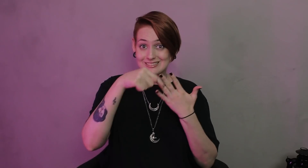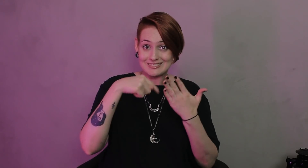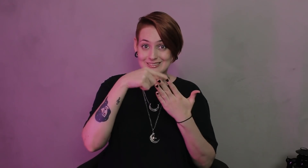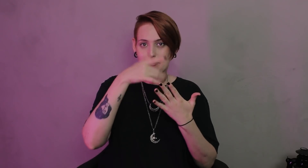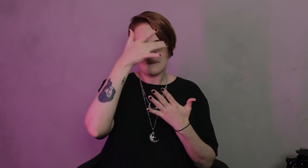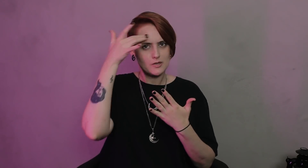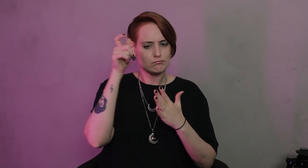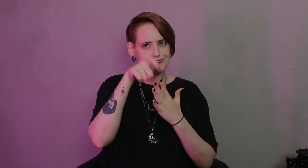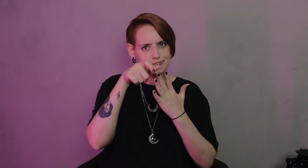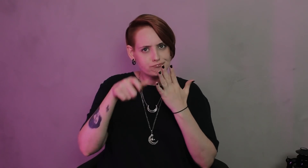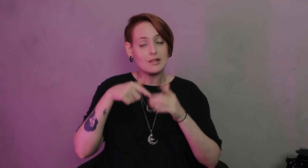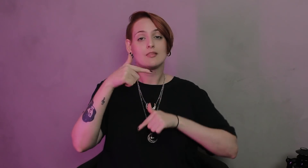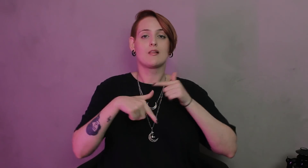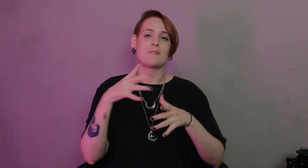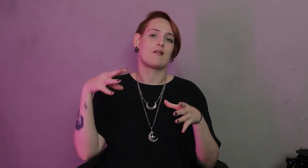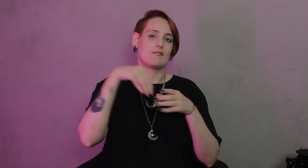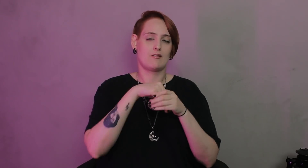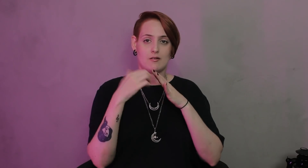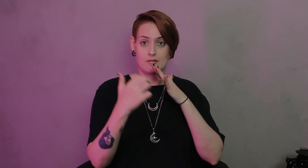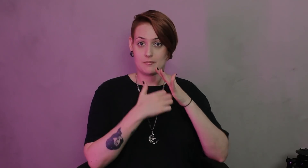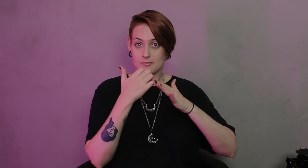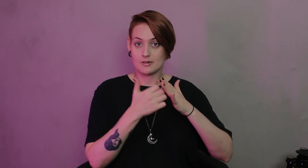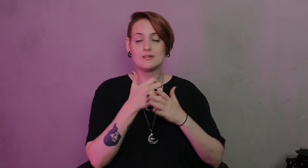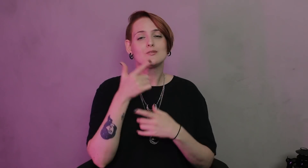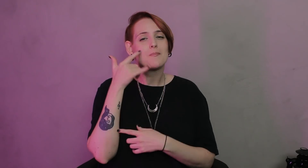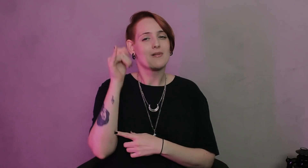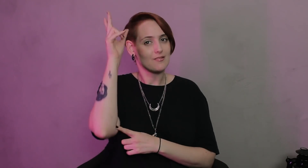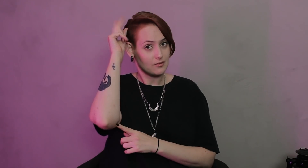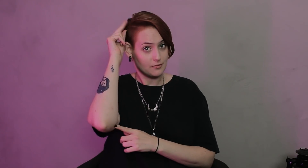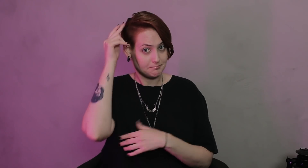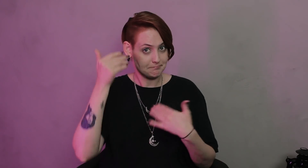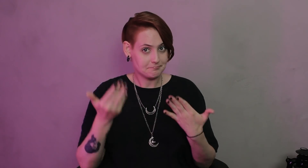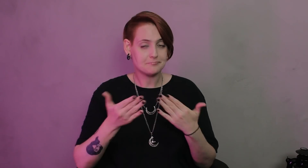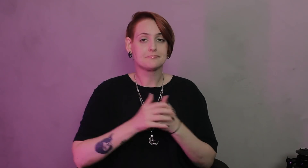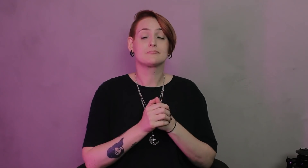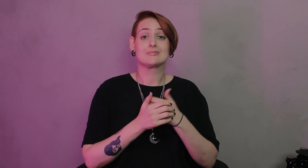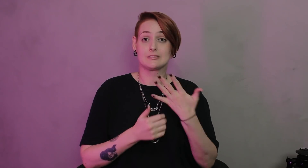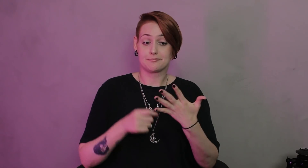in Otto's company,